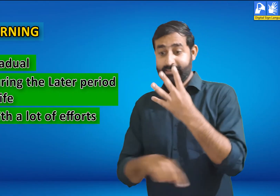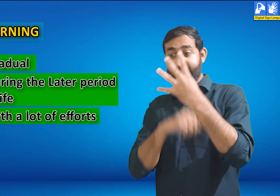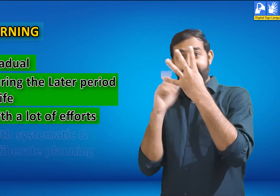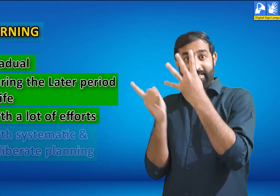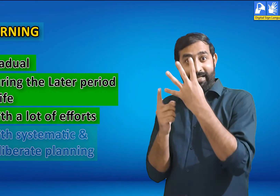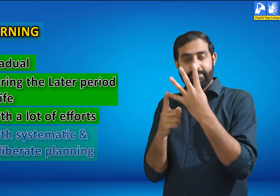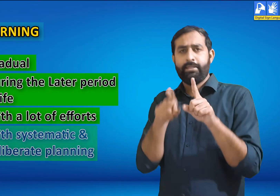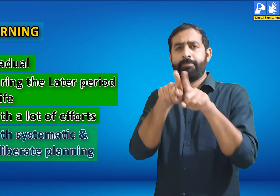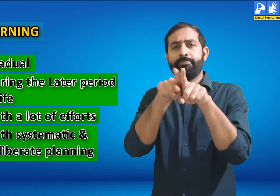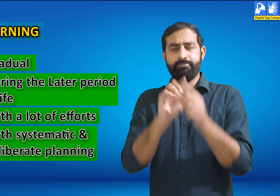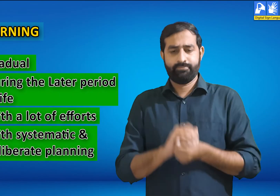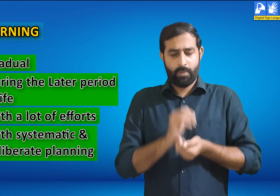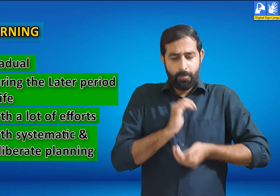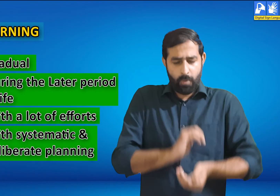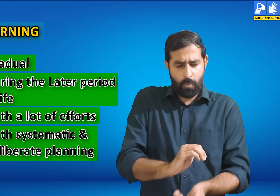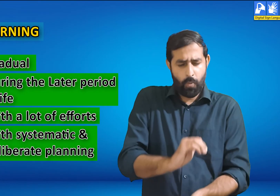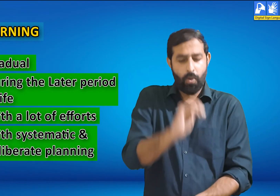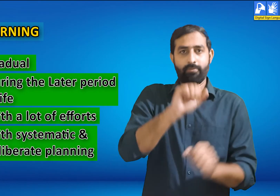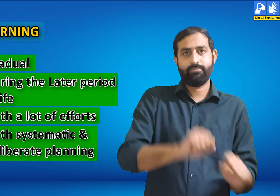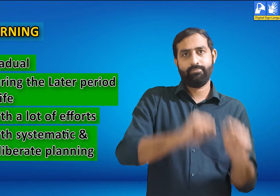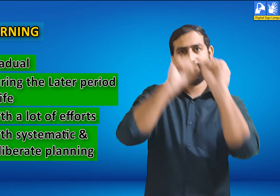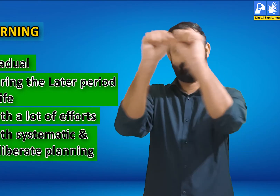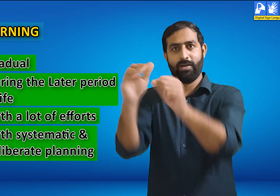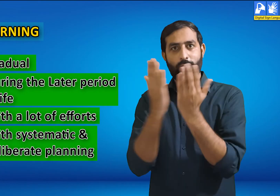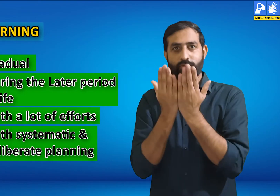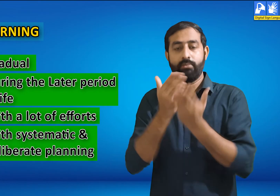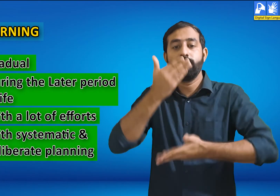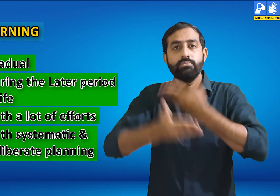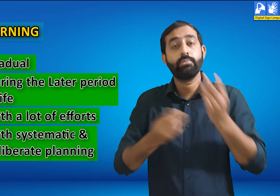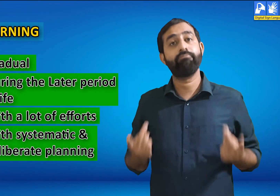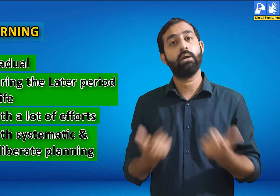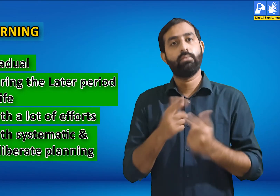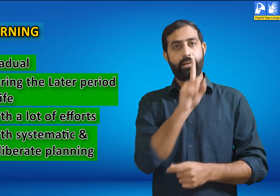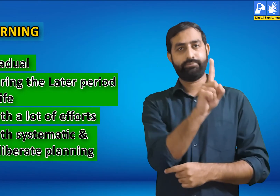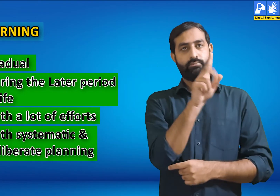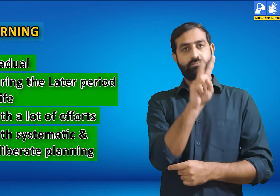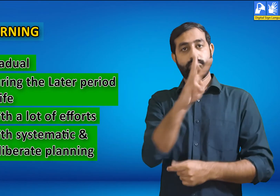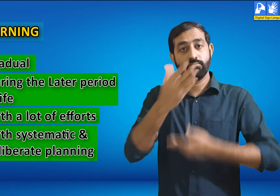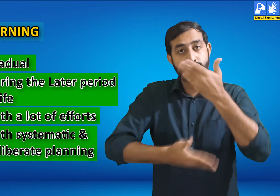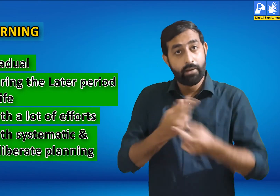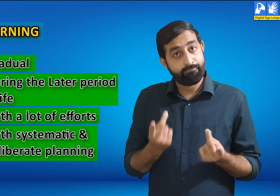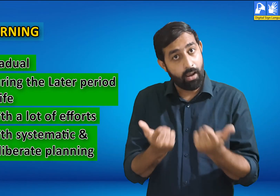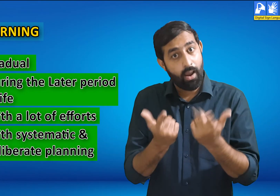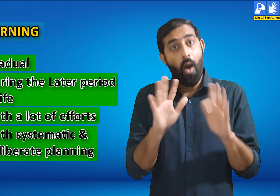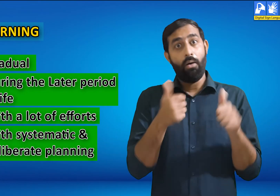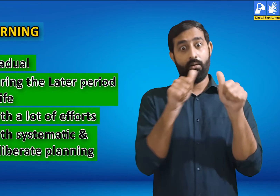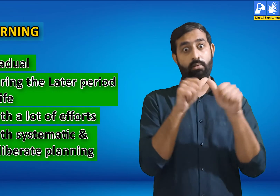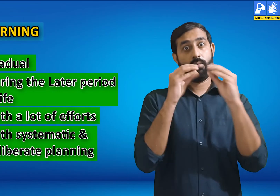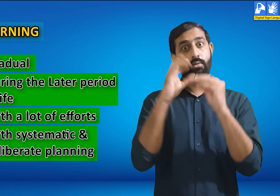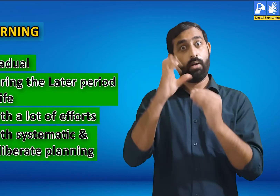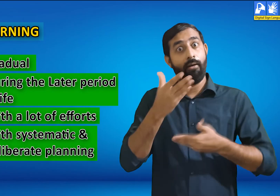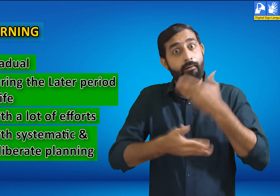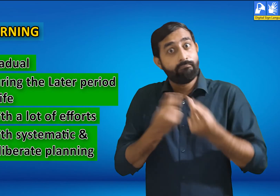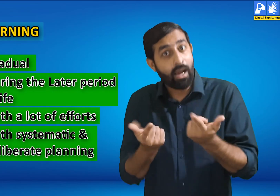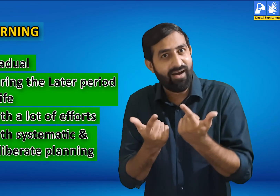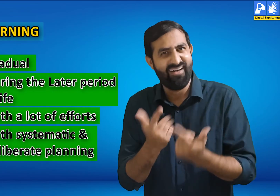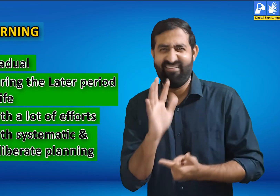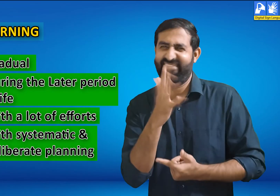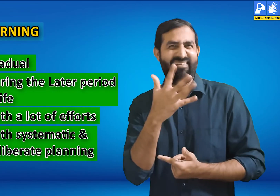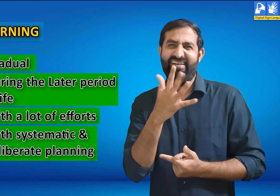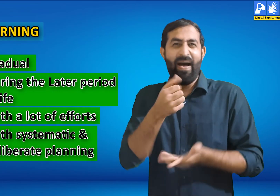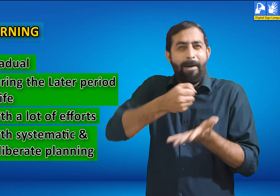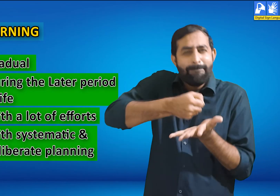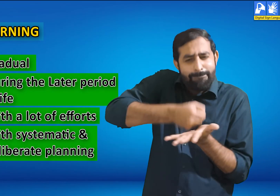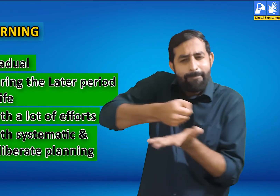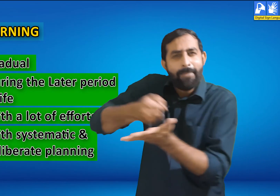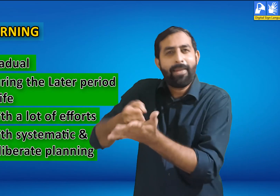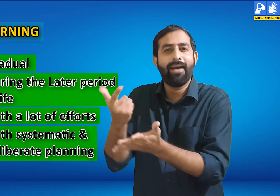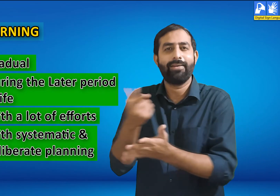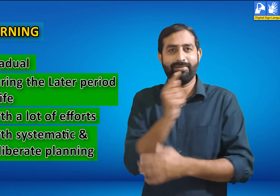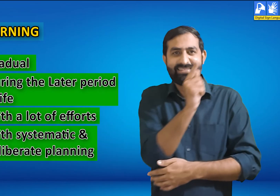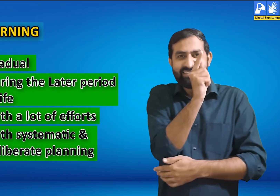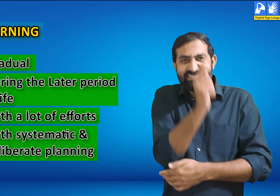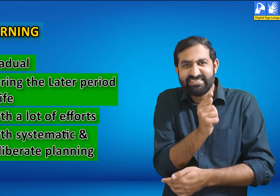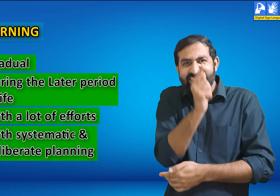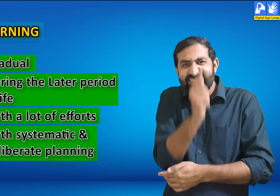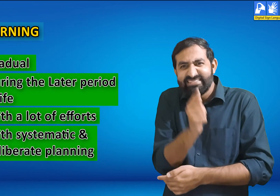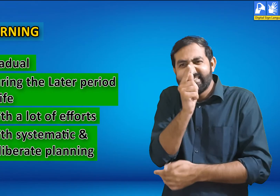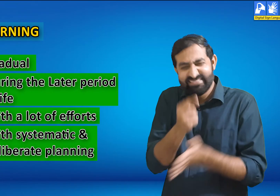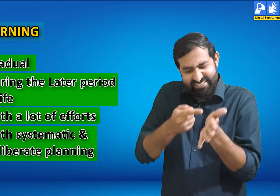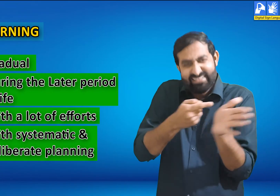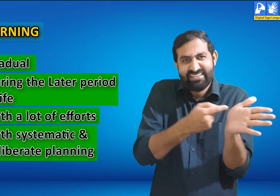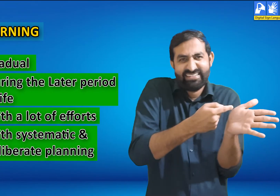So, when a child undergoes formal schooling a systematic and deliberate planning is done to make the child learn different concepts.